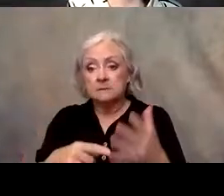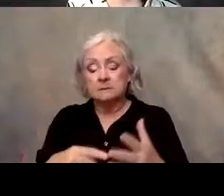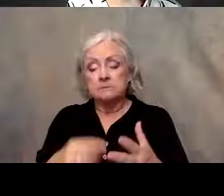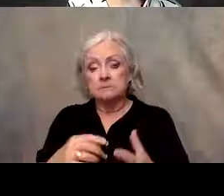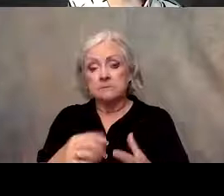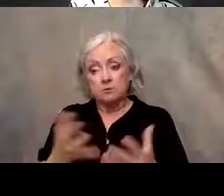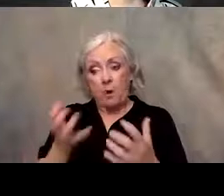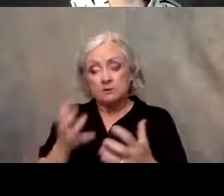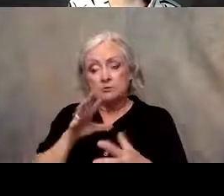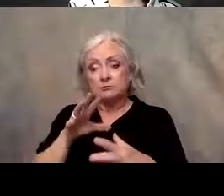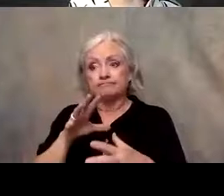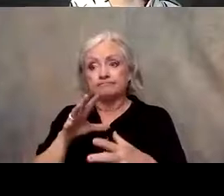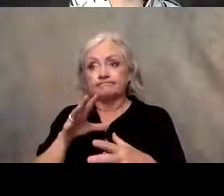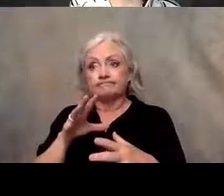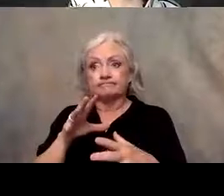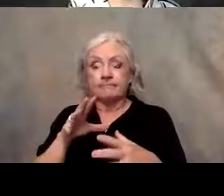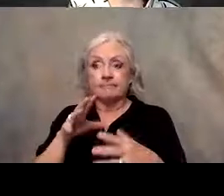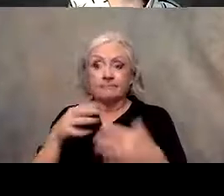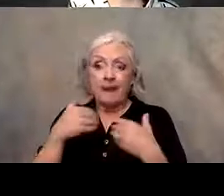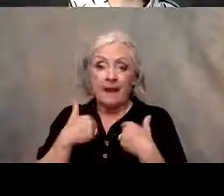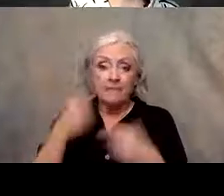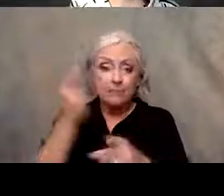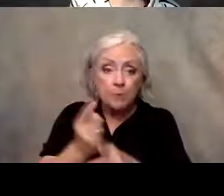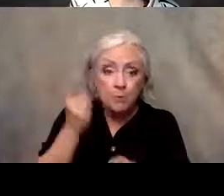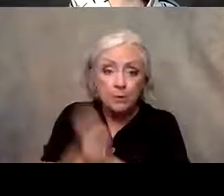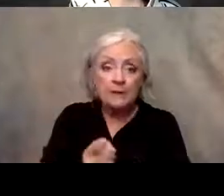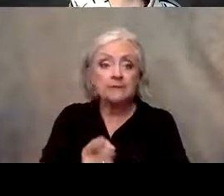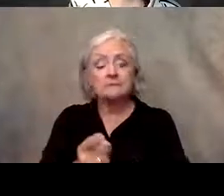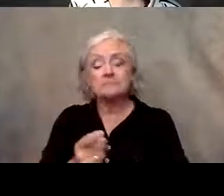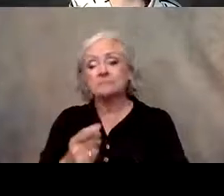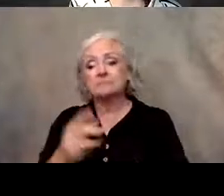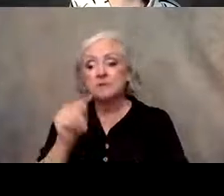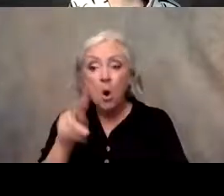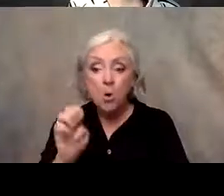Some of the best practices for subtitling and captioning include having a two line